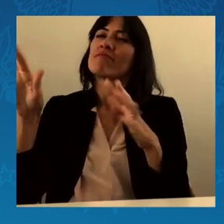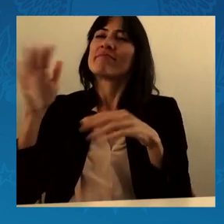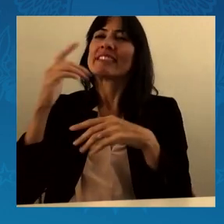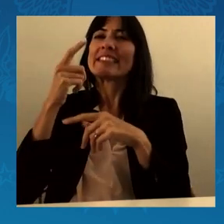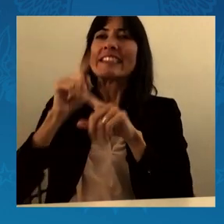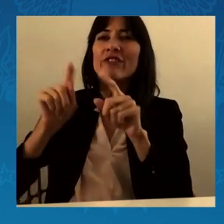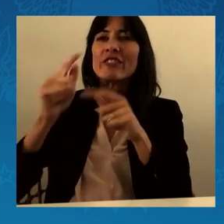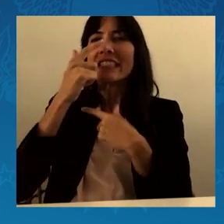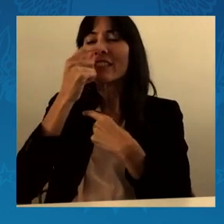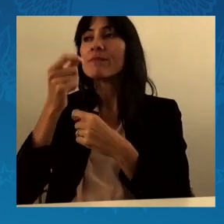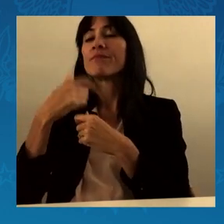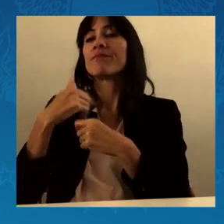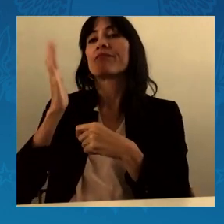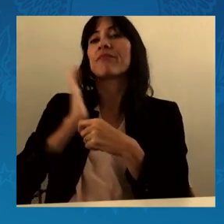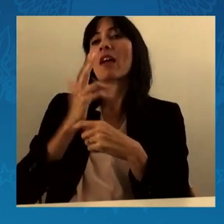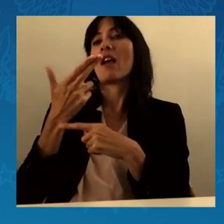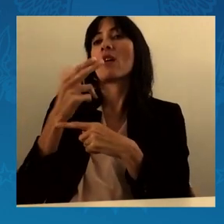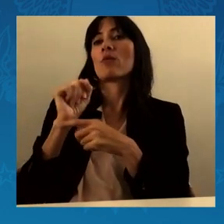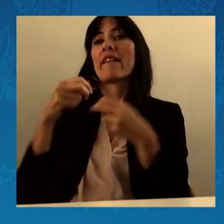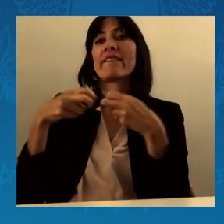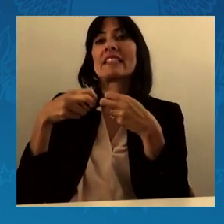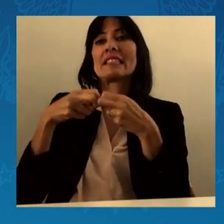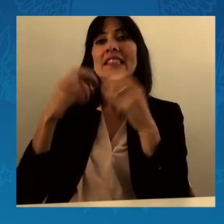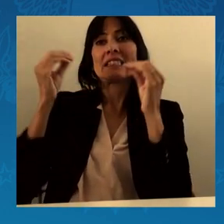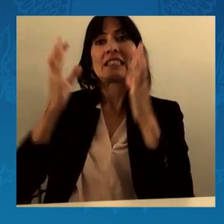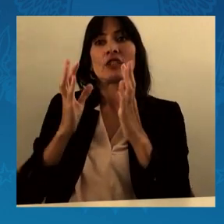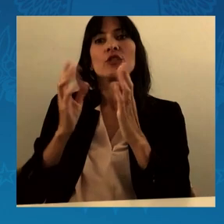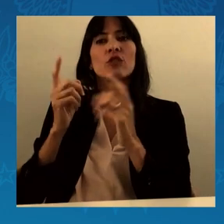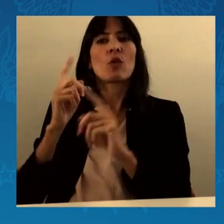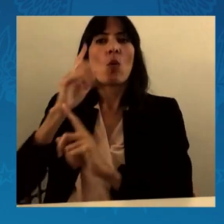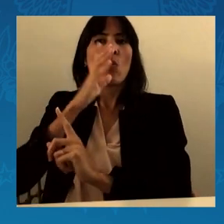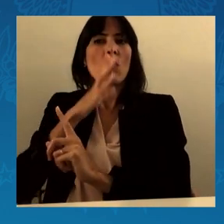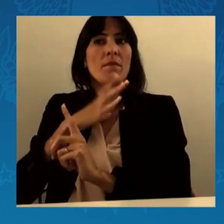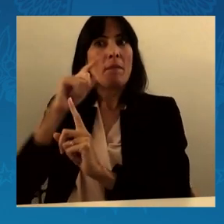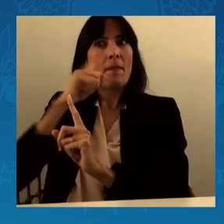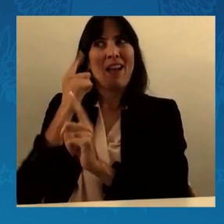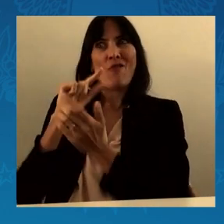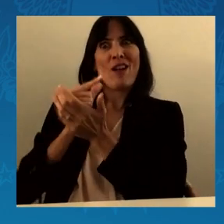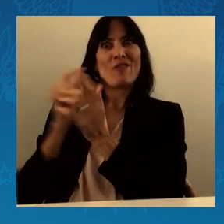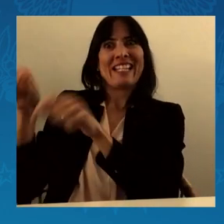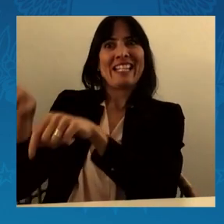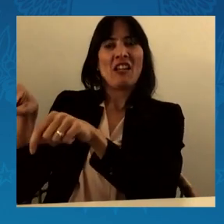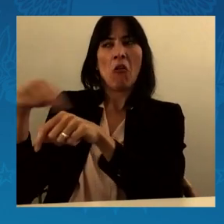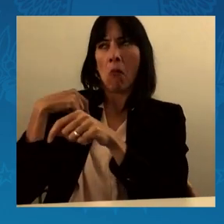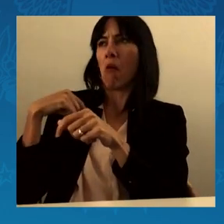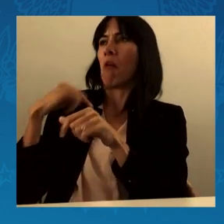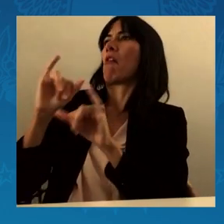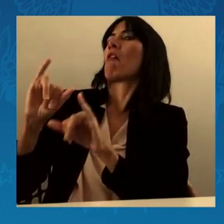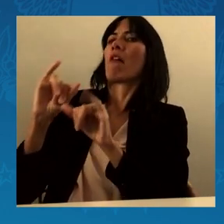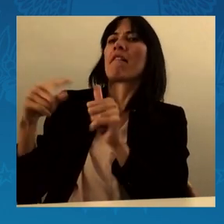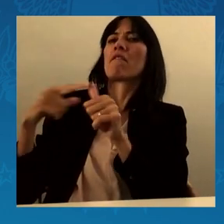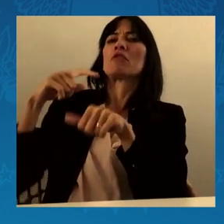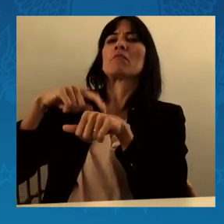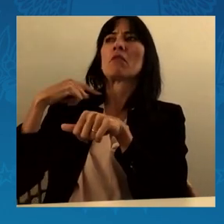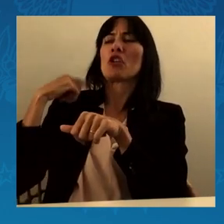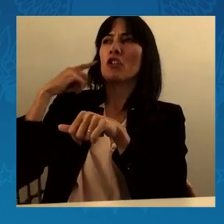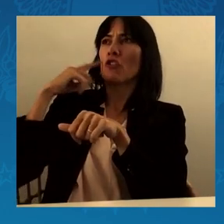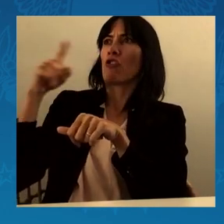was actually a black woman who graduated from there. So that was the first time the physics and I got to see some of my students working in the school.